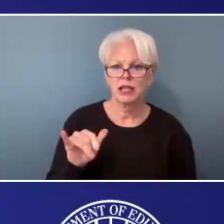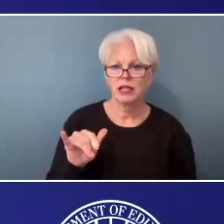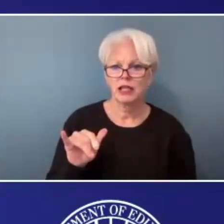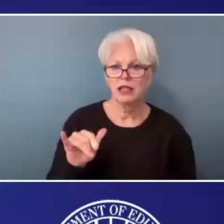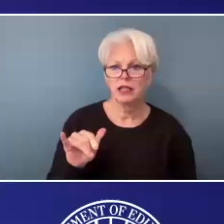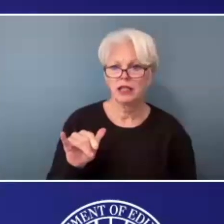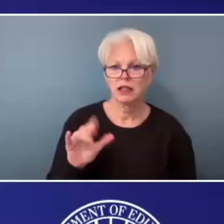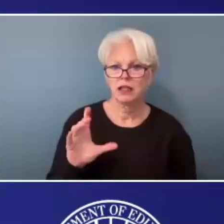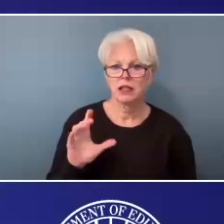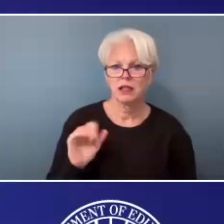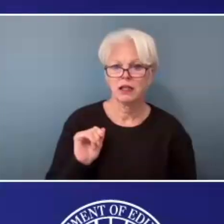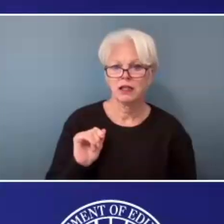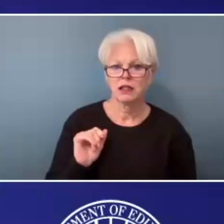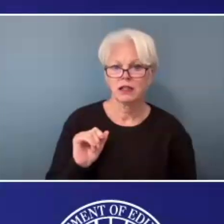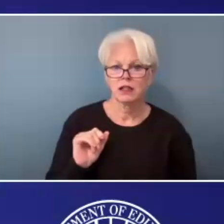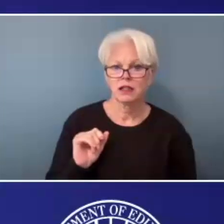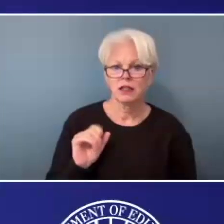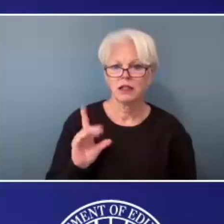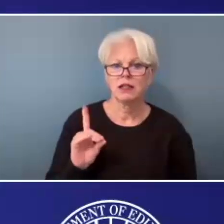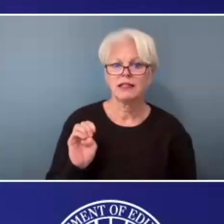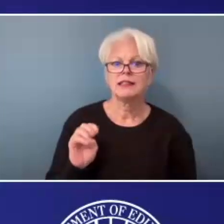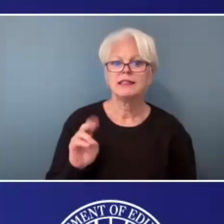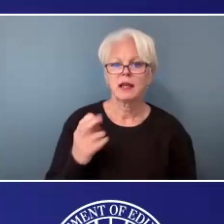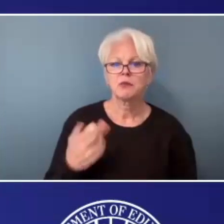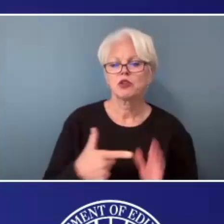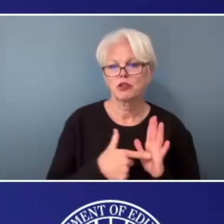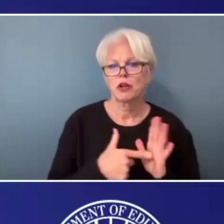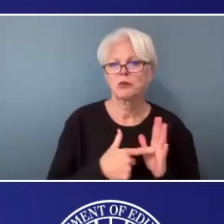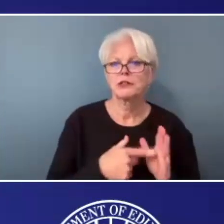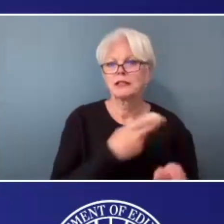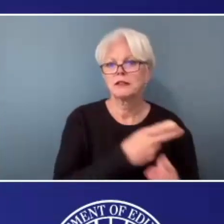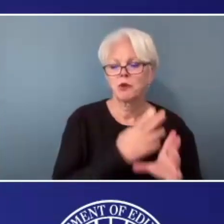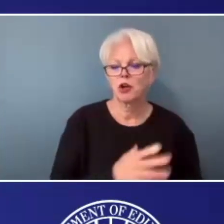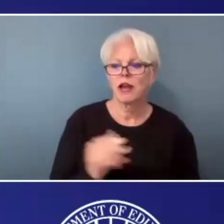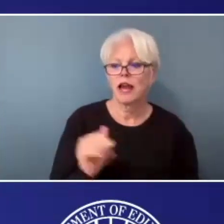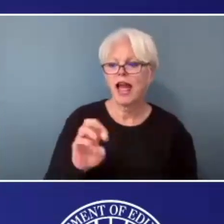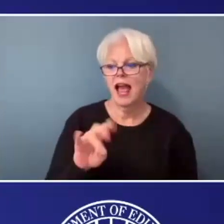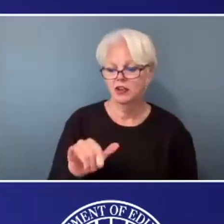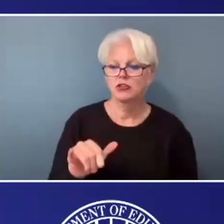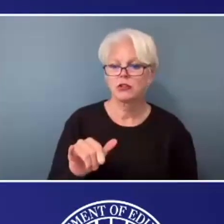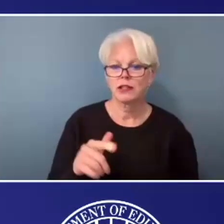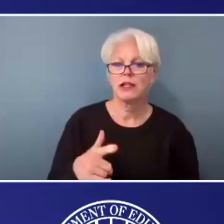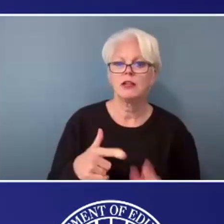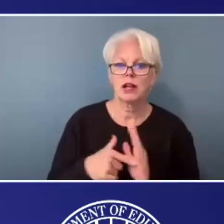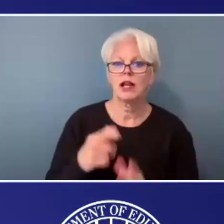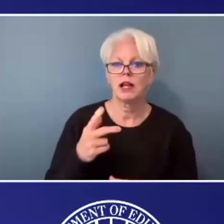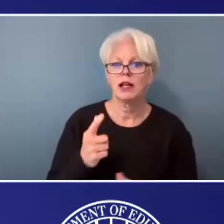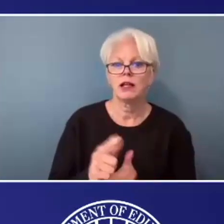Deborah is representing borrowers. Ashley is representing legal aid. So it would be you and your alternate.